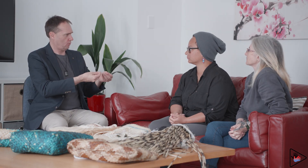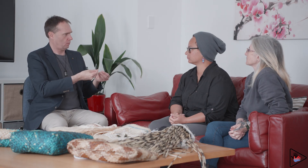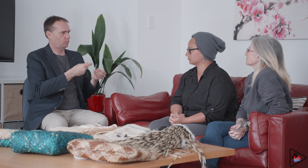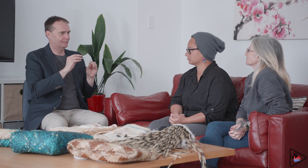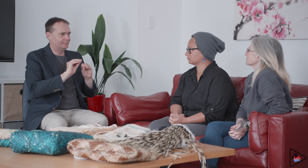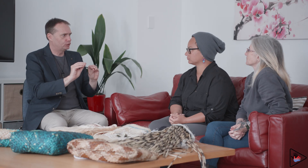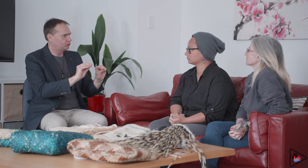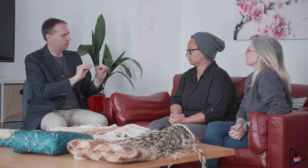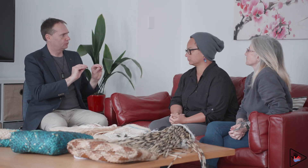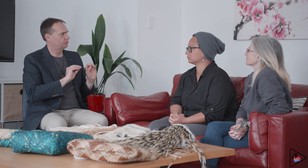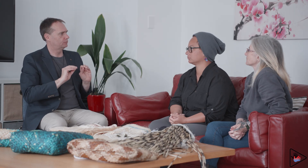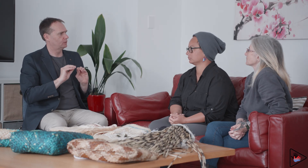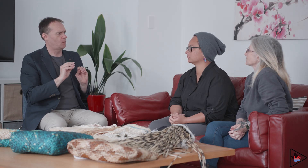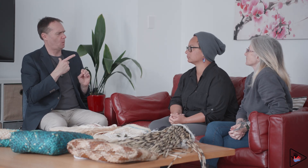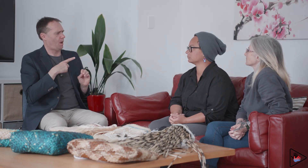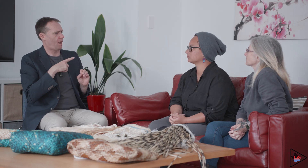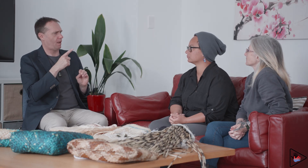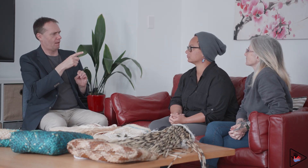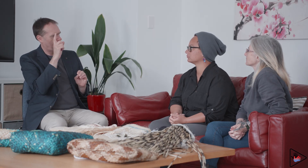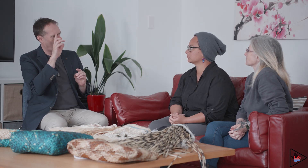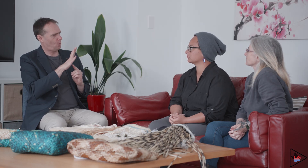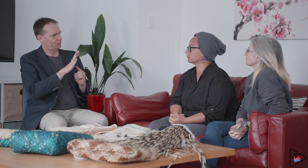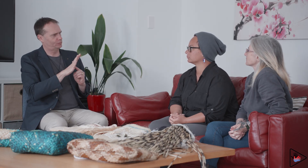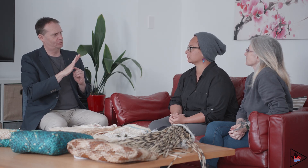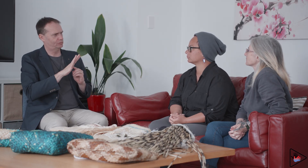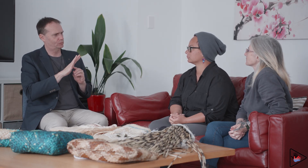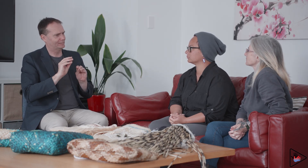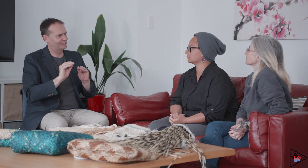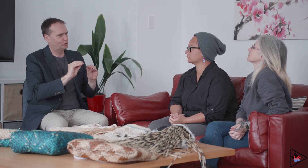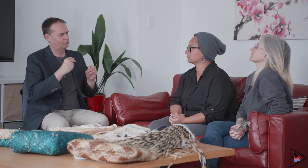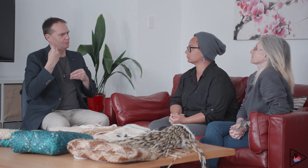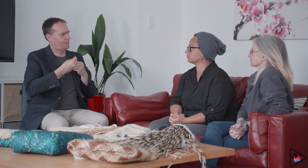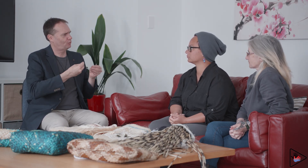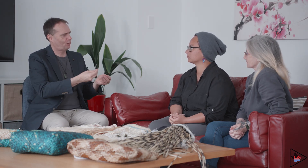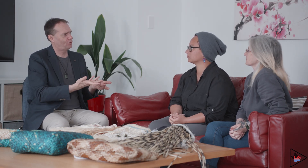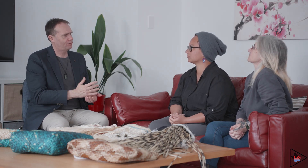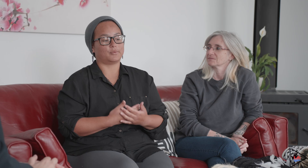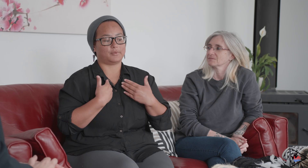on the knowledge, teaching others. Why do you think that's so important for you to do that? What is it